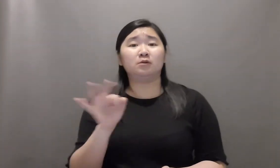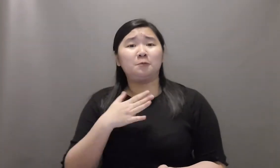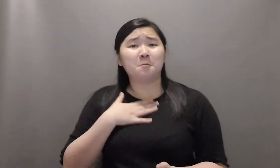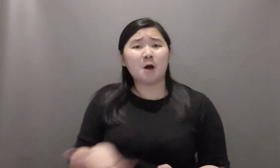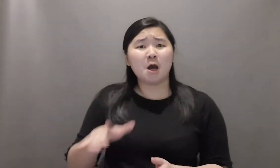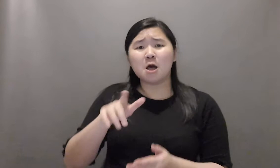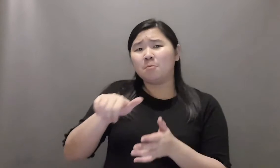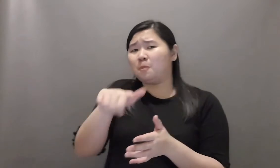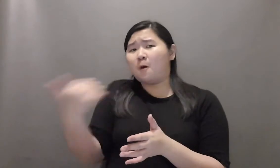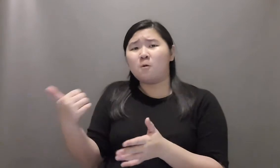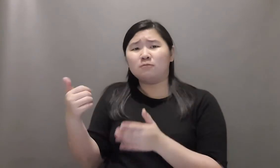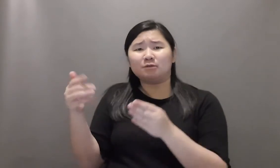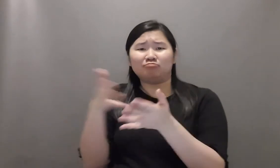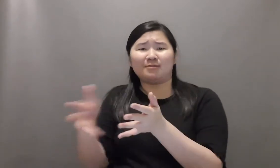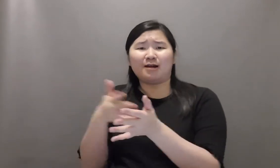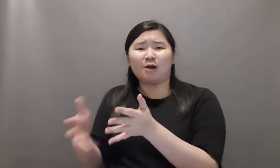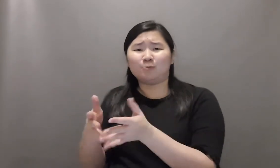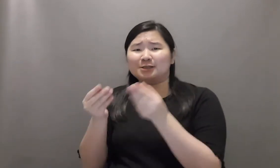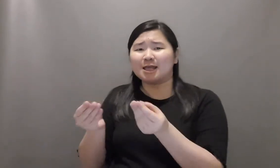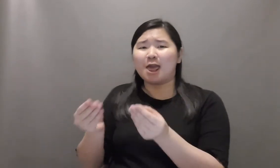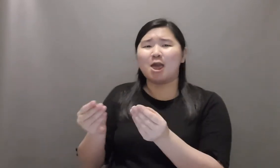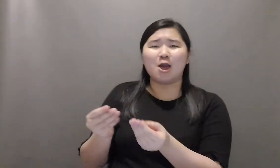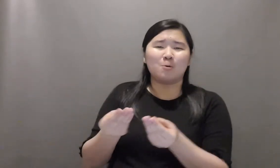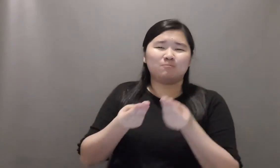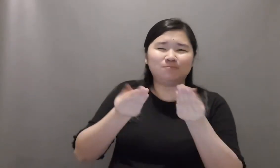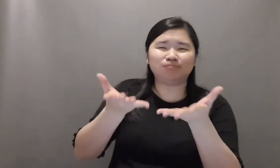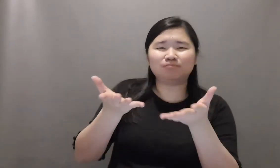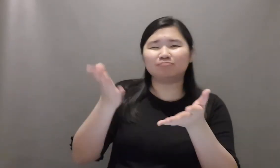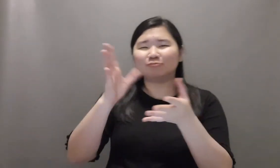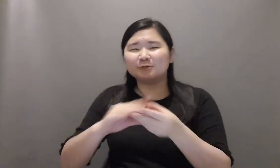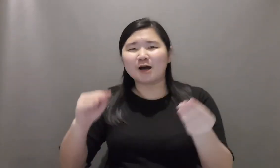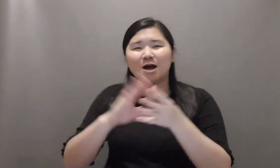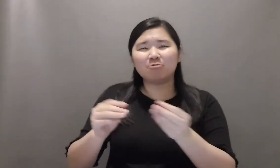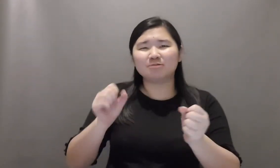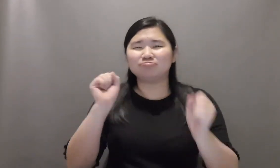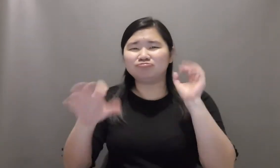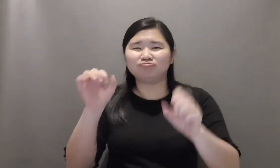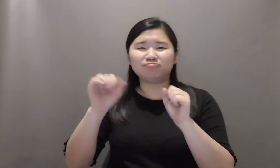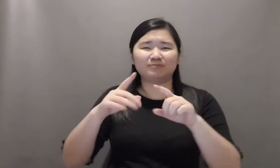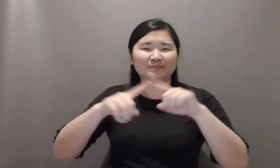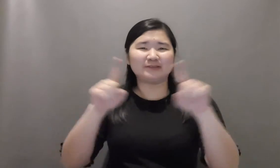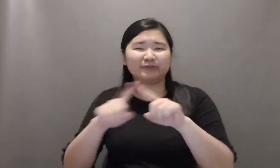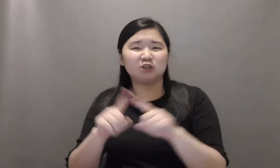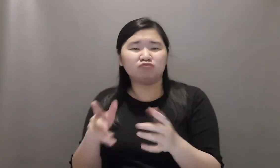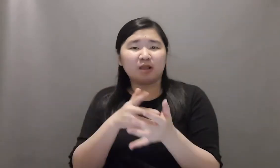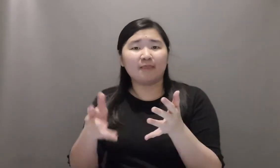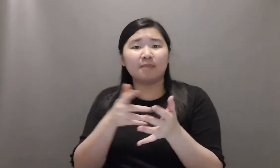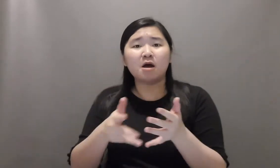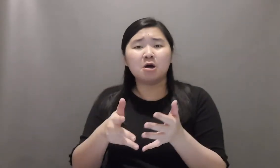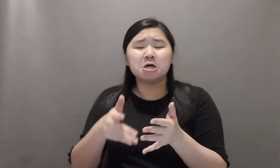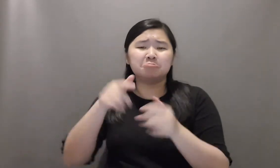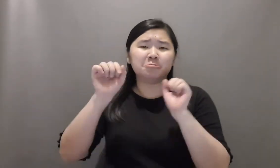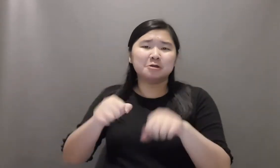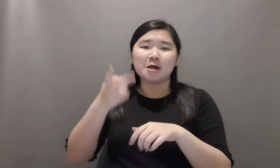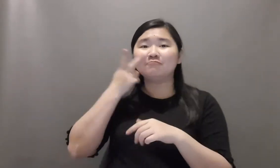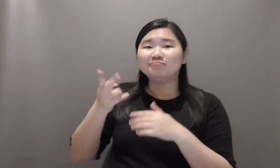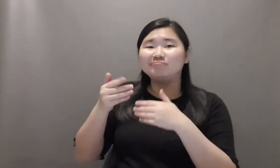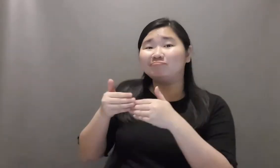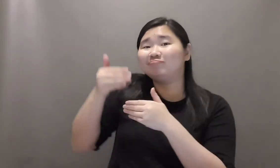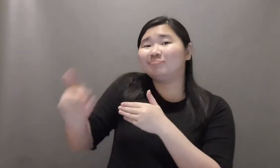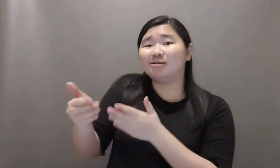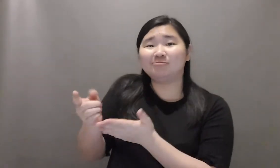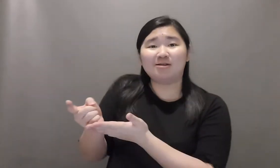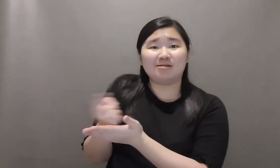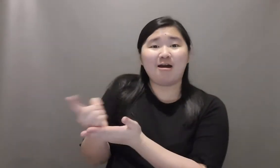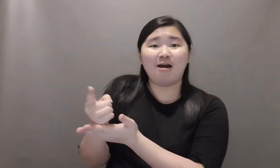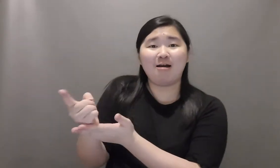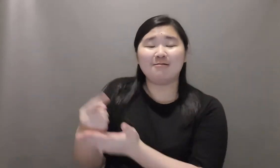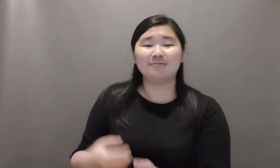More information on delivering a story in multiple languages can be found in the sign language storybook guideline.